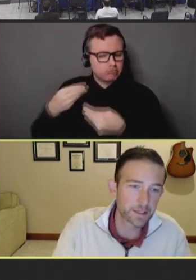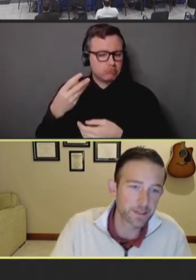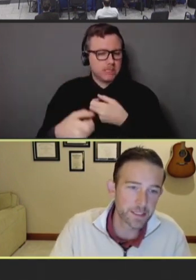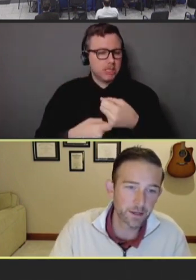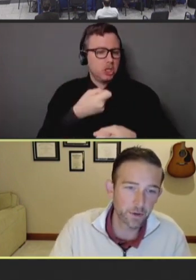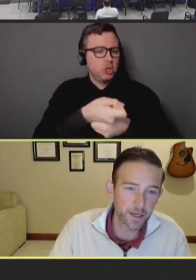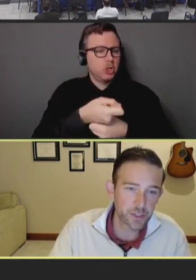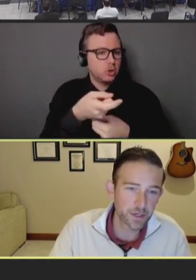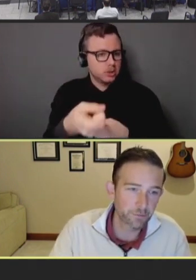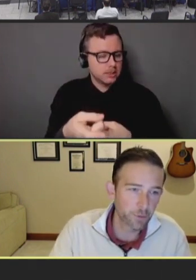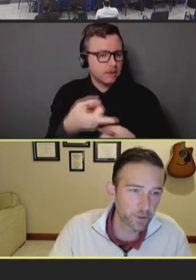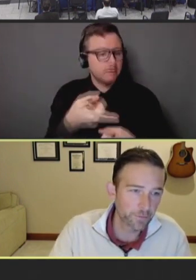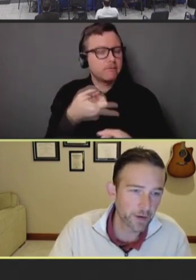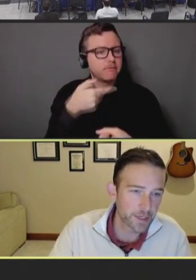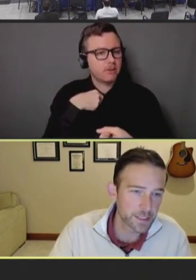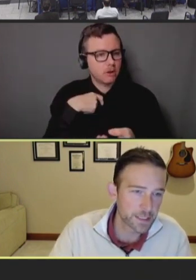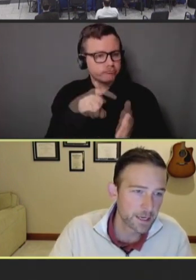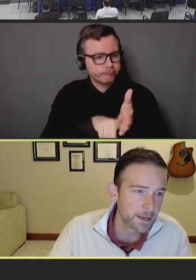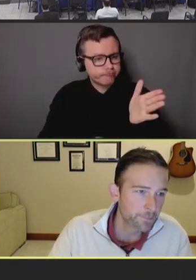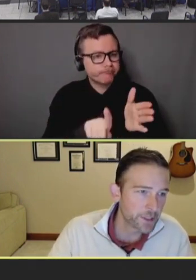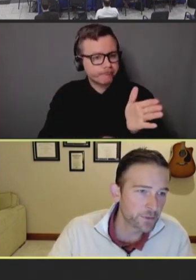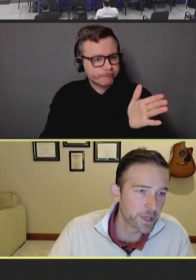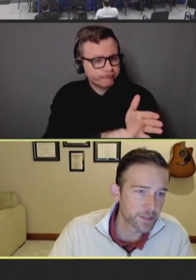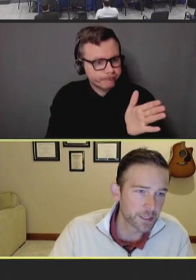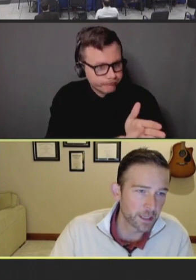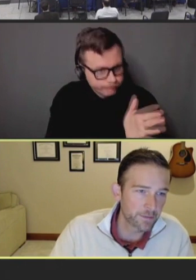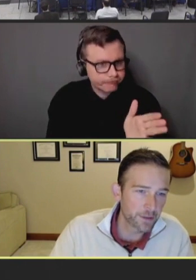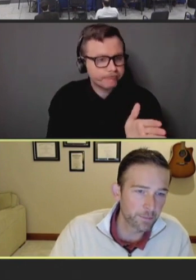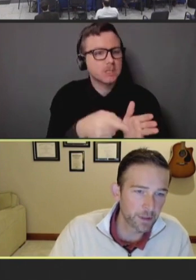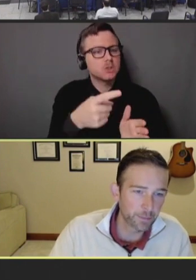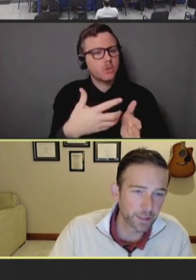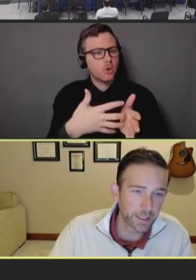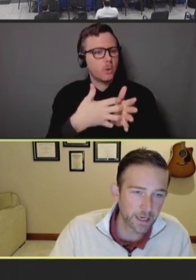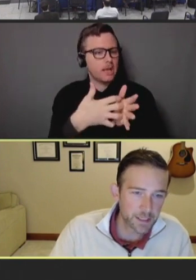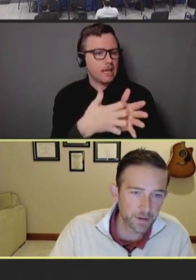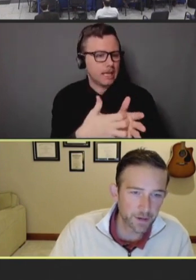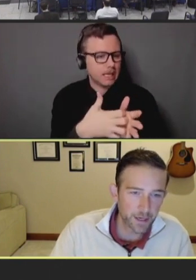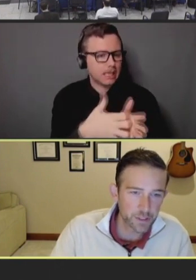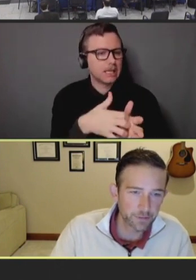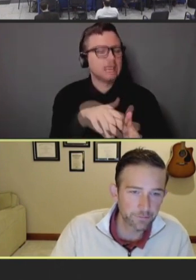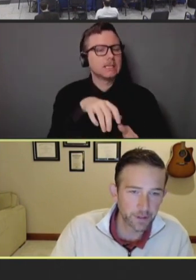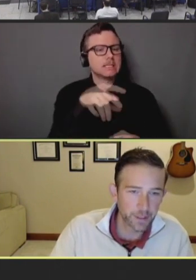of attenuation of polio viruses in 2011, the Bill and Melinda Gates Foundation funded a